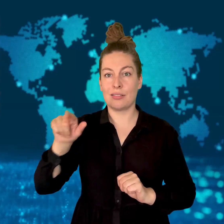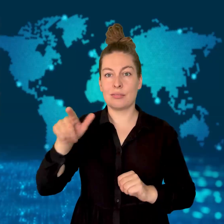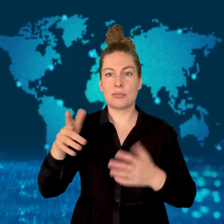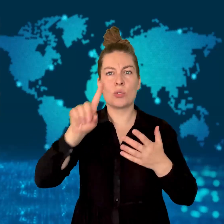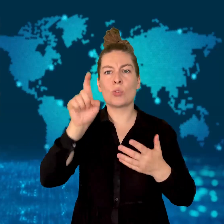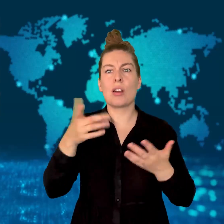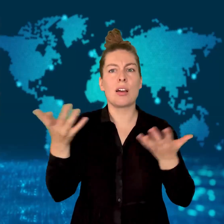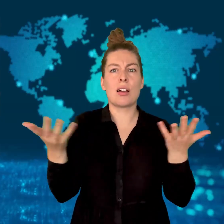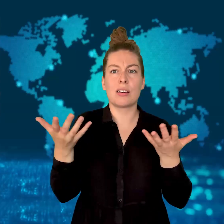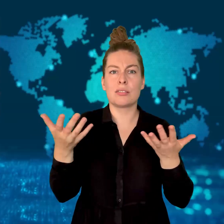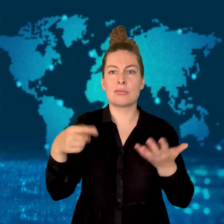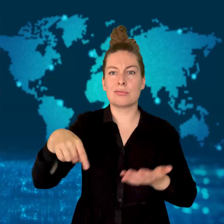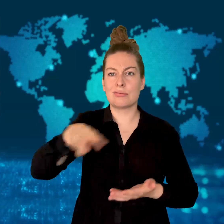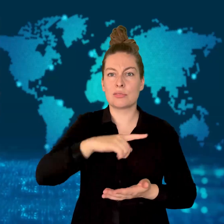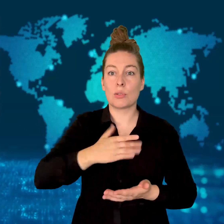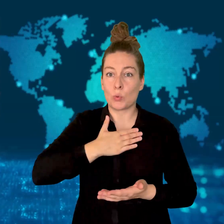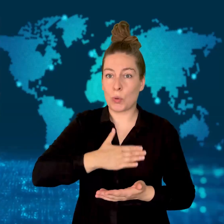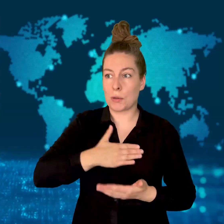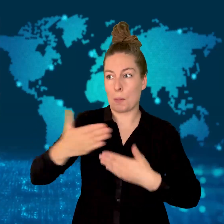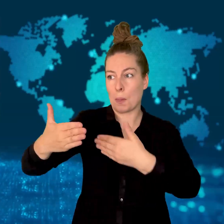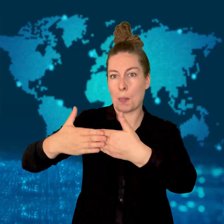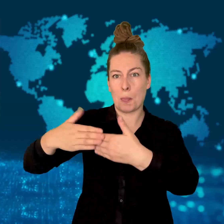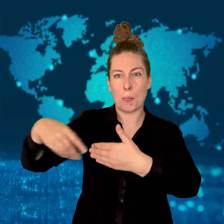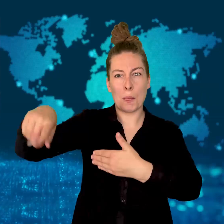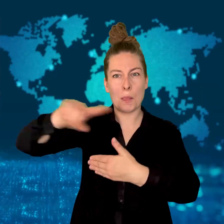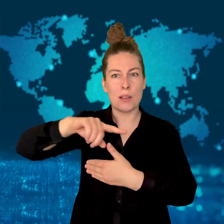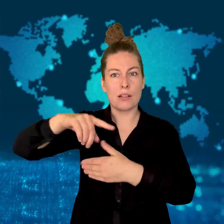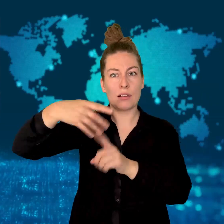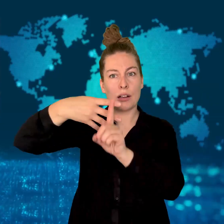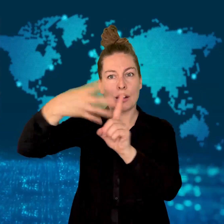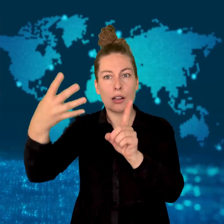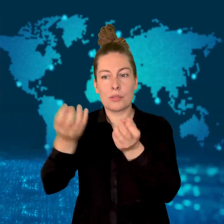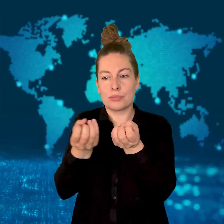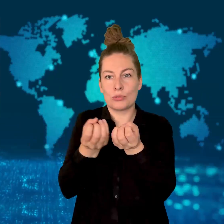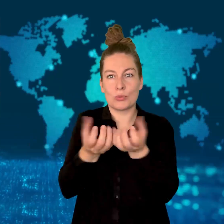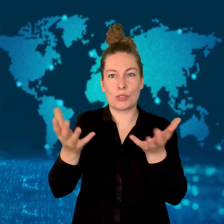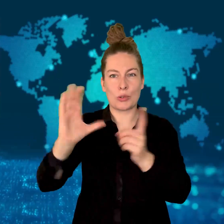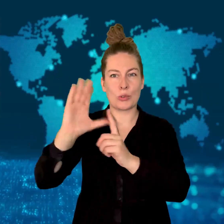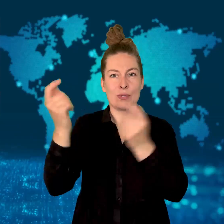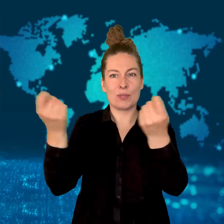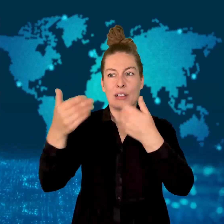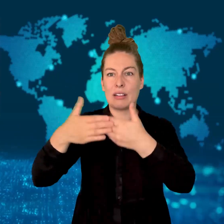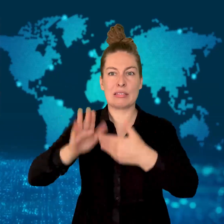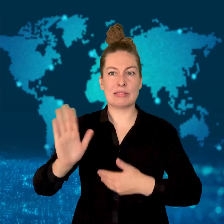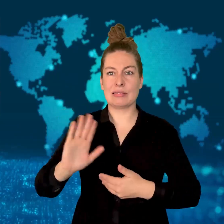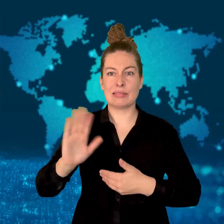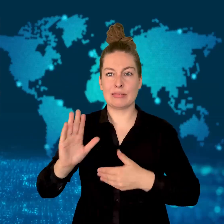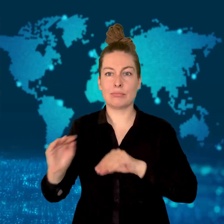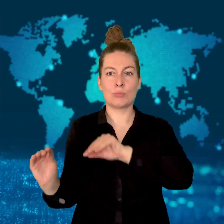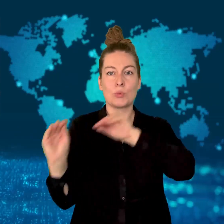the spot where it was held.